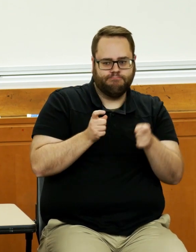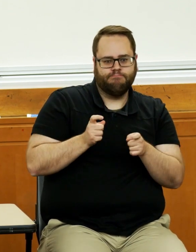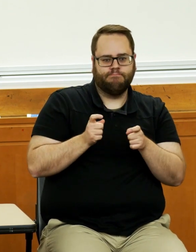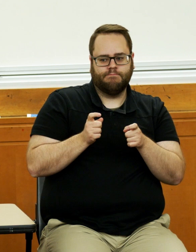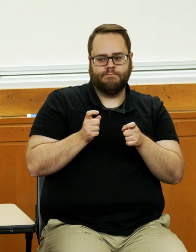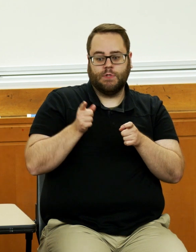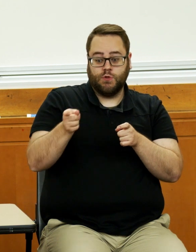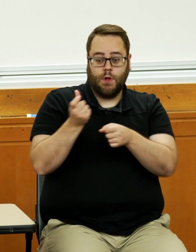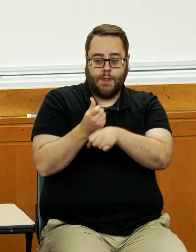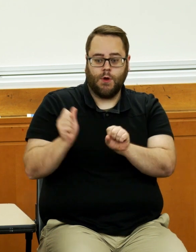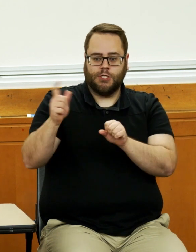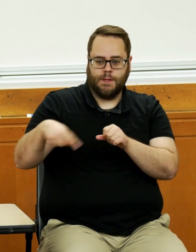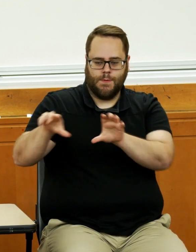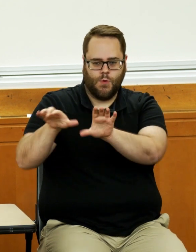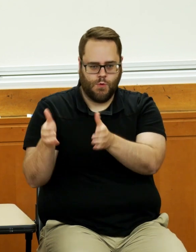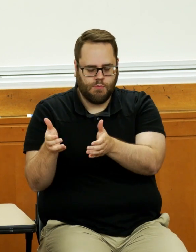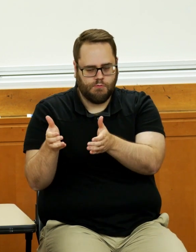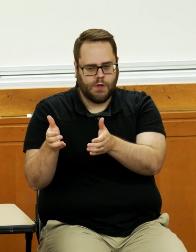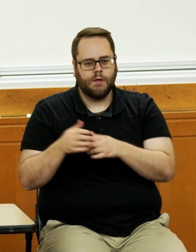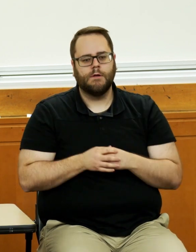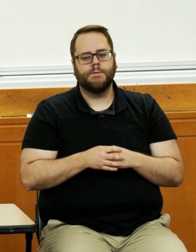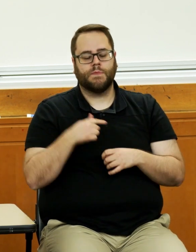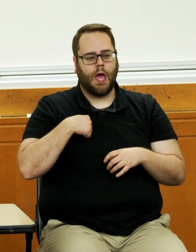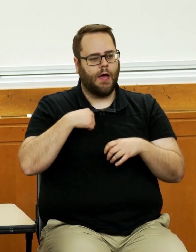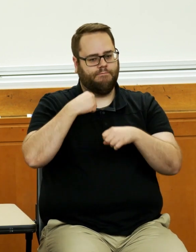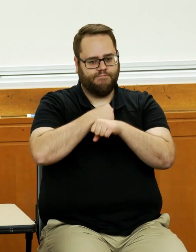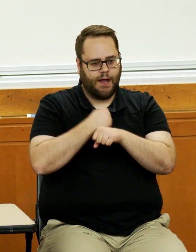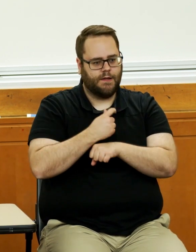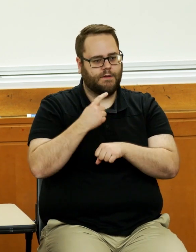group. However, I've made fighting for the collective liberation of oppressed groups,